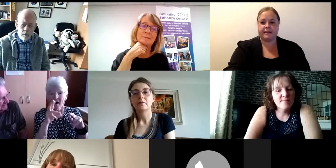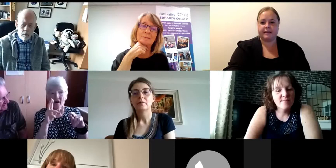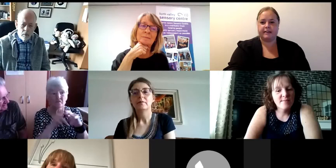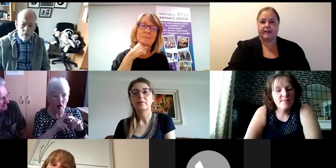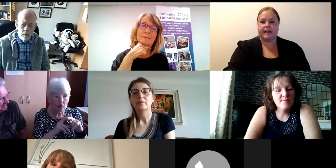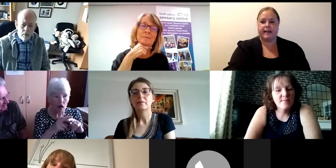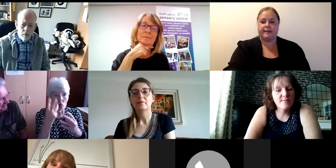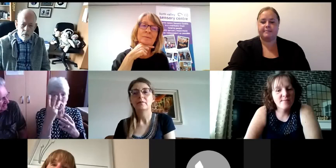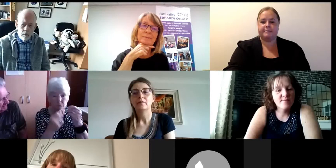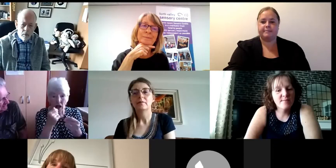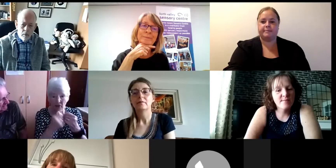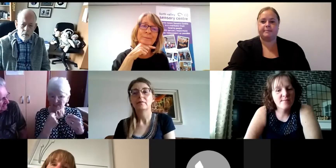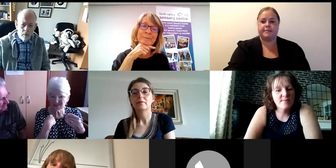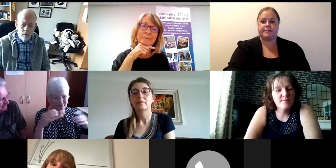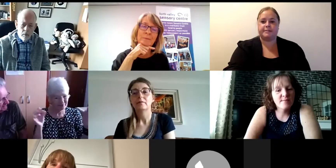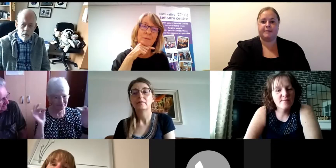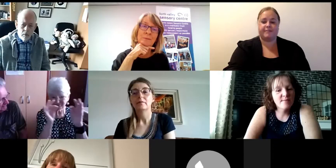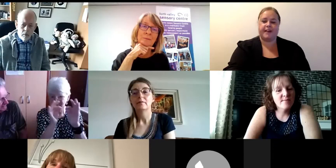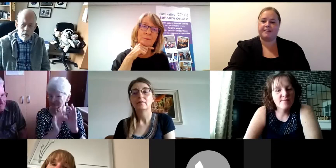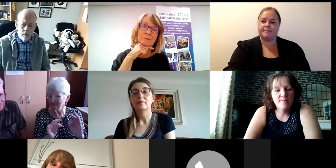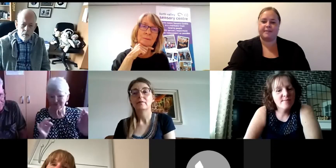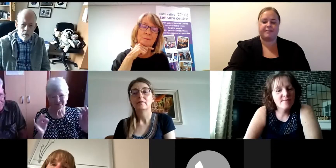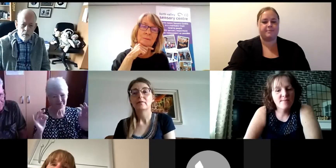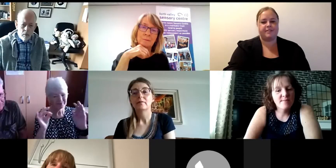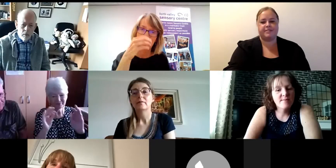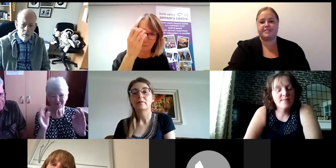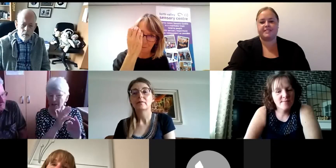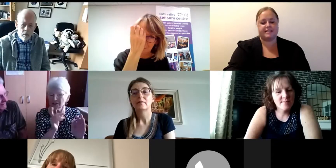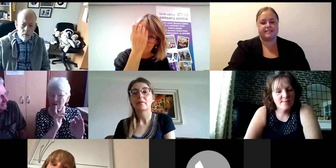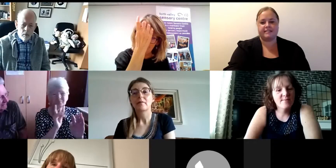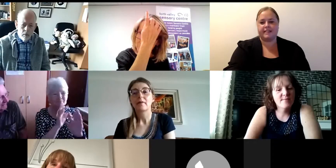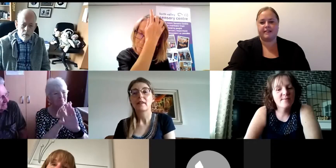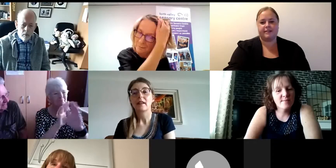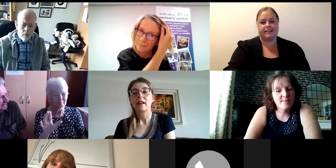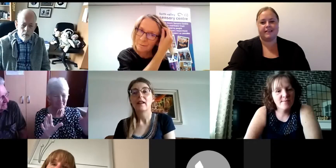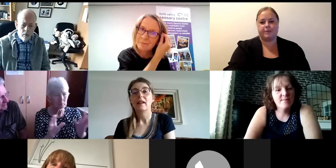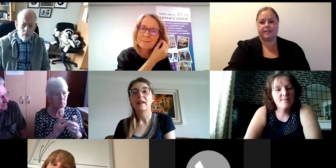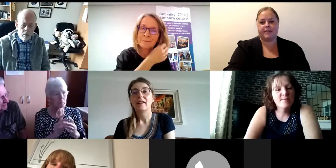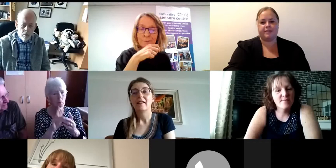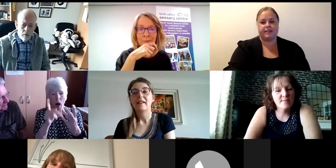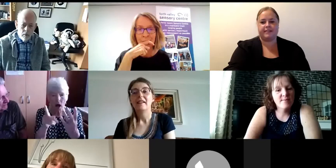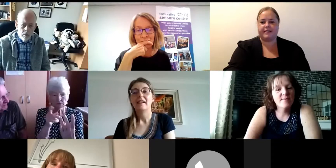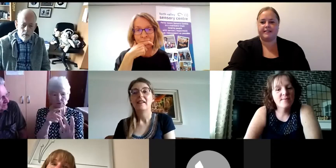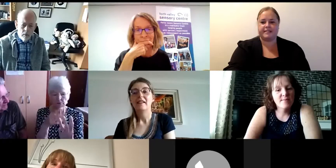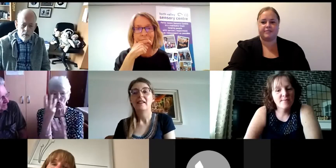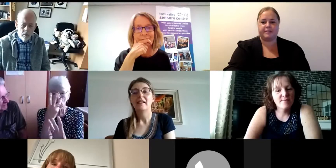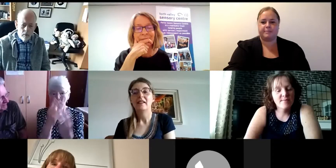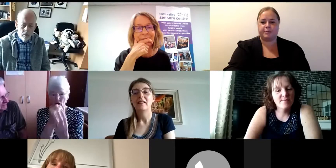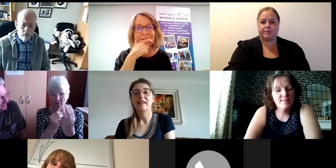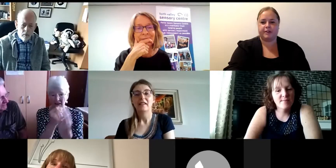My father and three brothers were hearing and didn't really bother